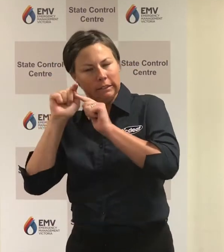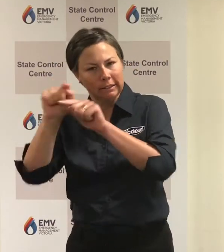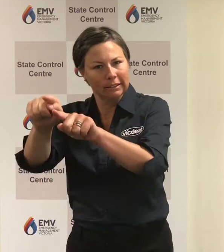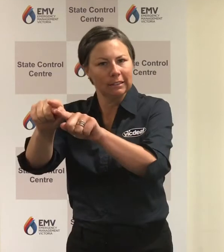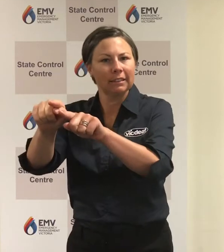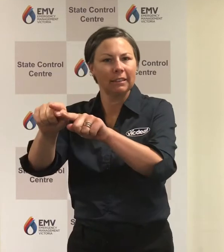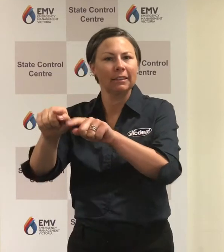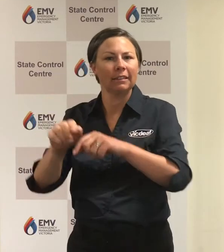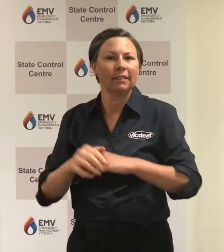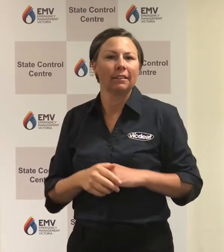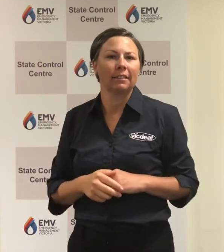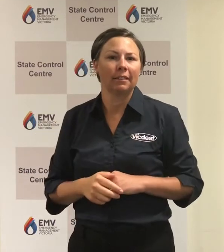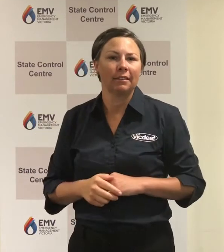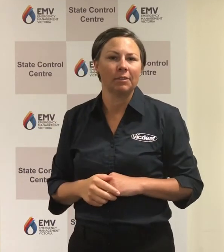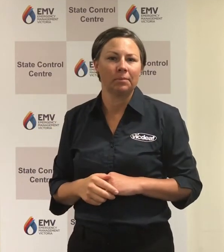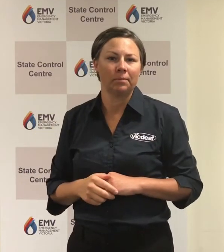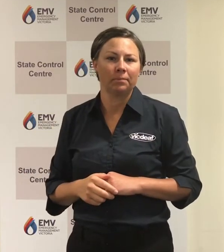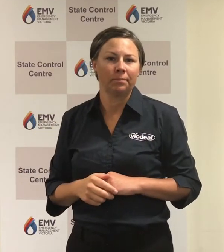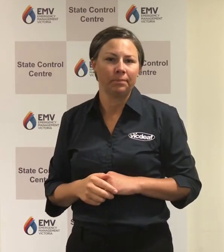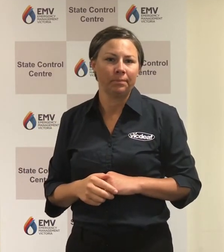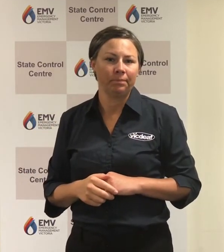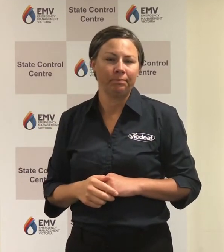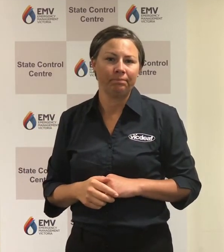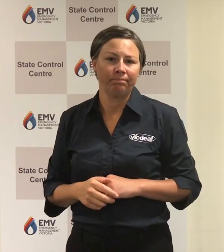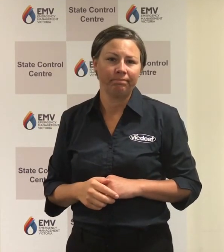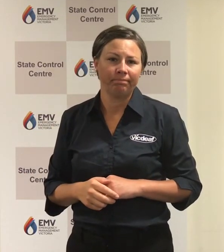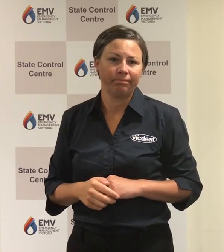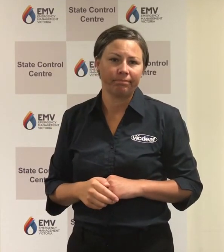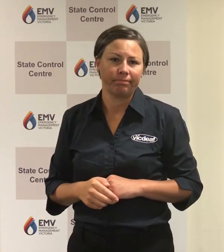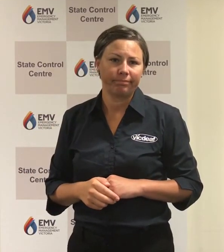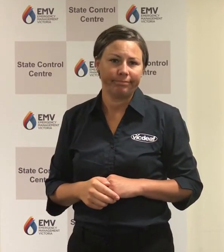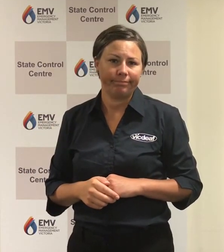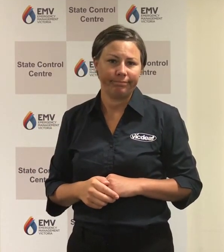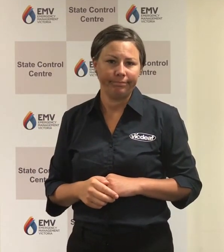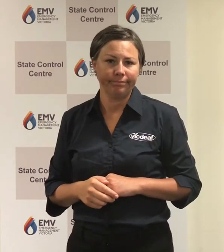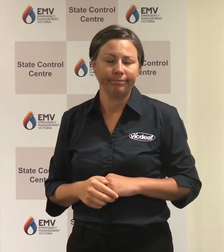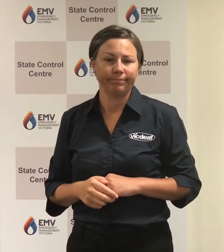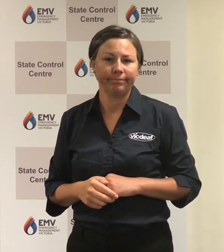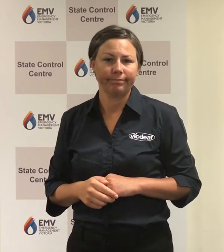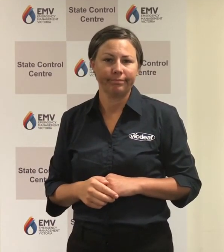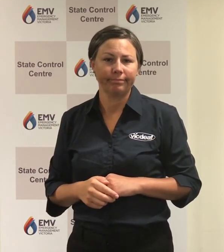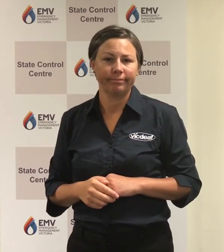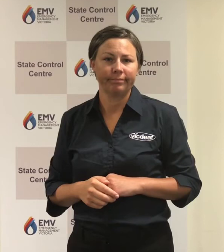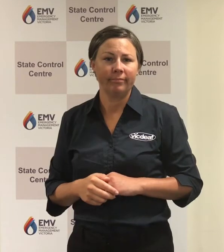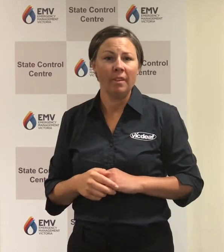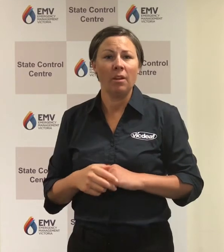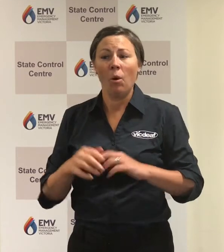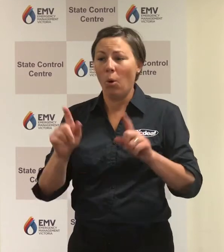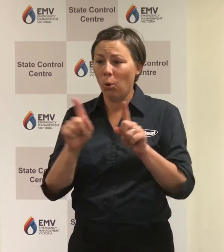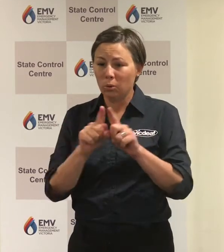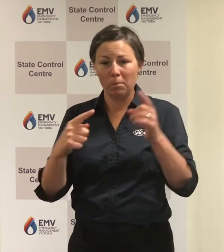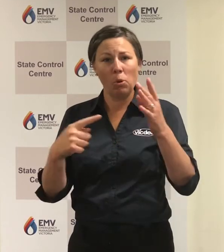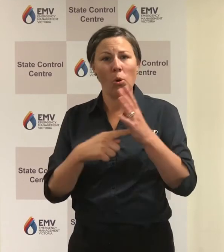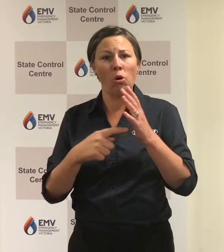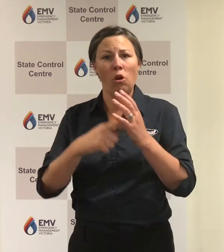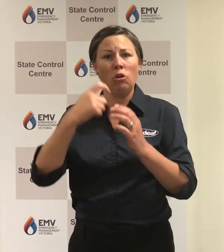It’s important to manage your exposure to the experience too.